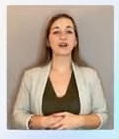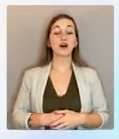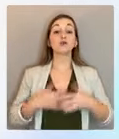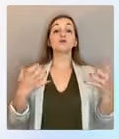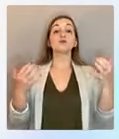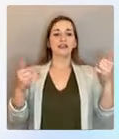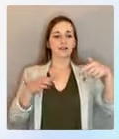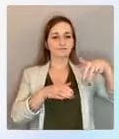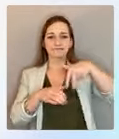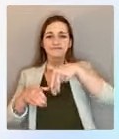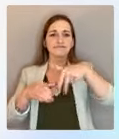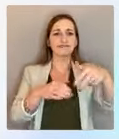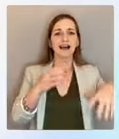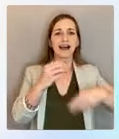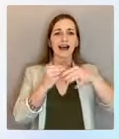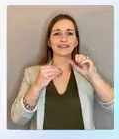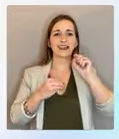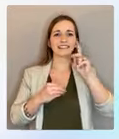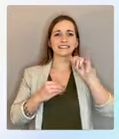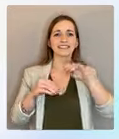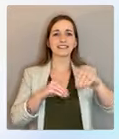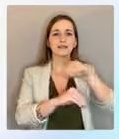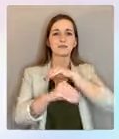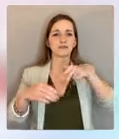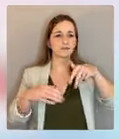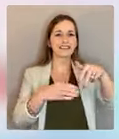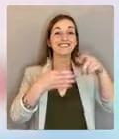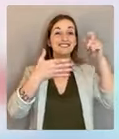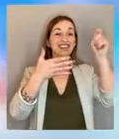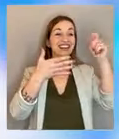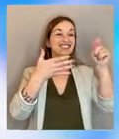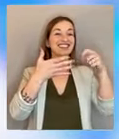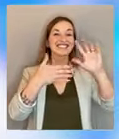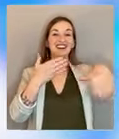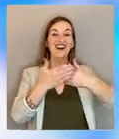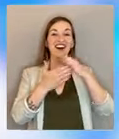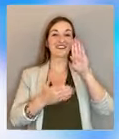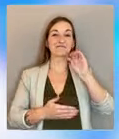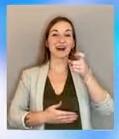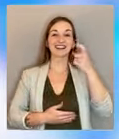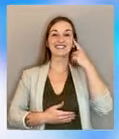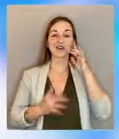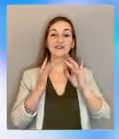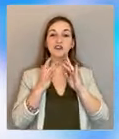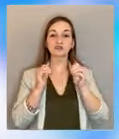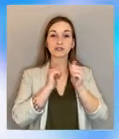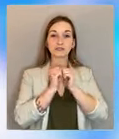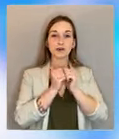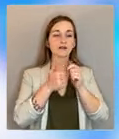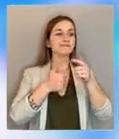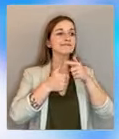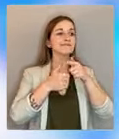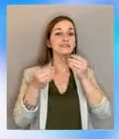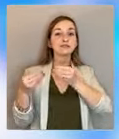we've got ski locomotion, and it checks all the boxes for a virtual sport. You've got smooth movements, so you never lose your Flow State.